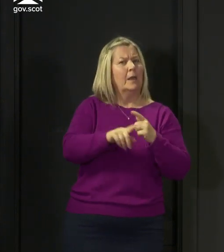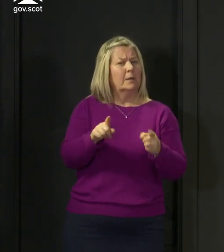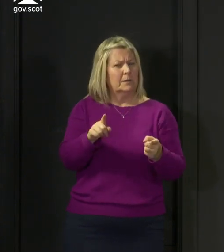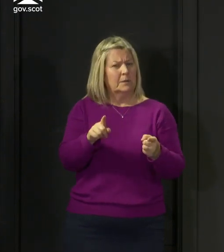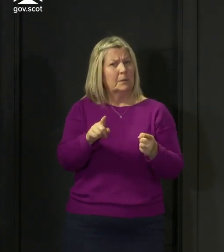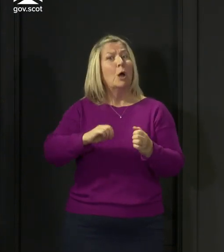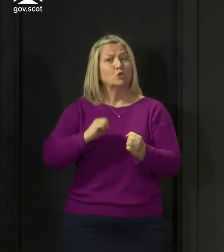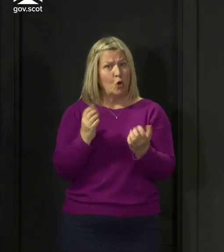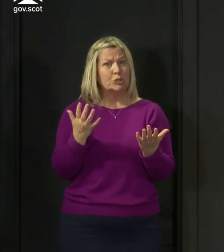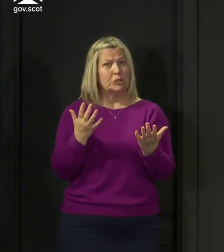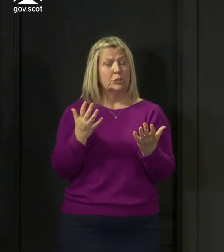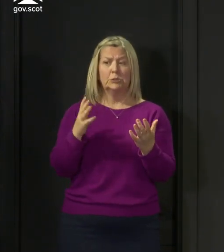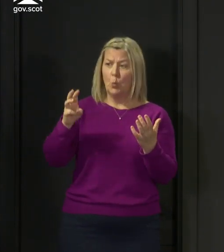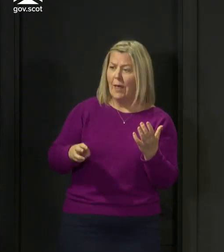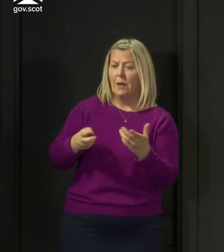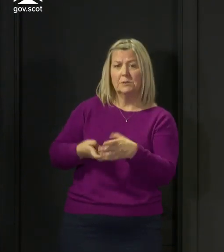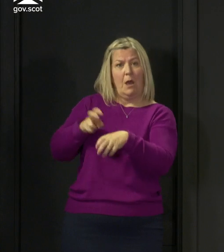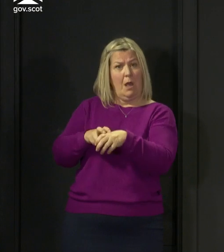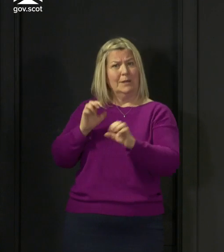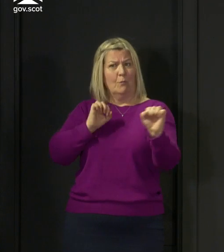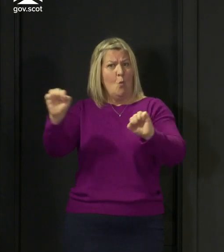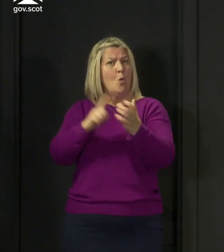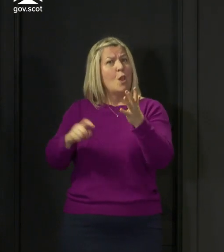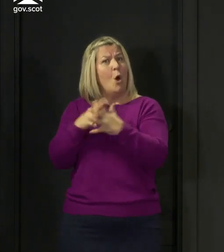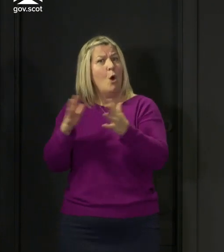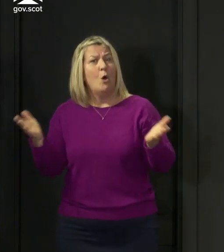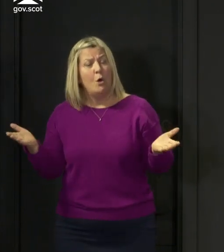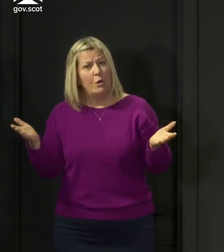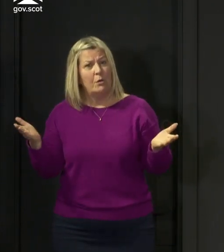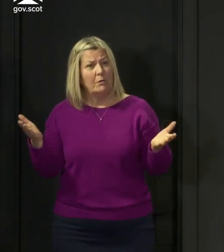in each of the UK nations. So all of us have to be very clear. Obviously I am speaking